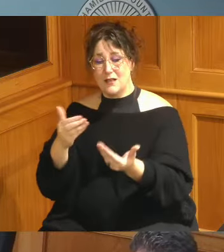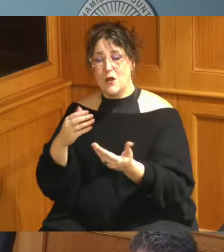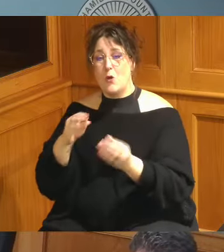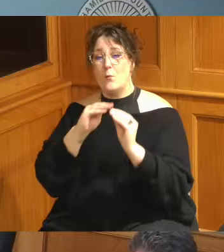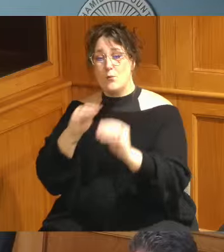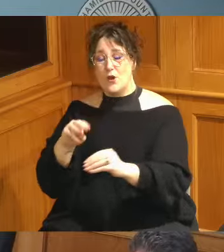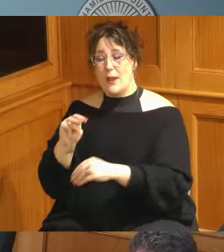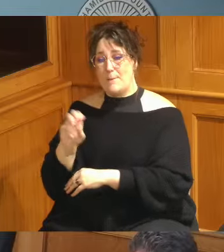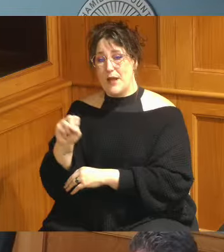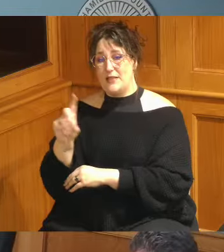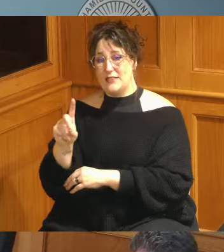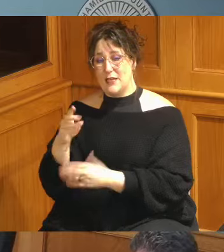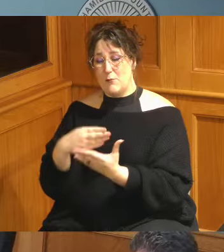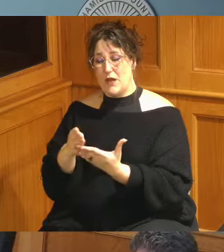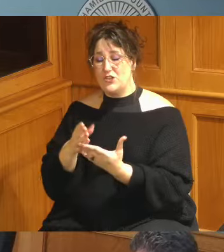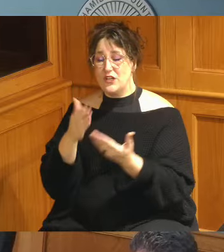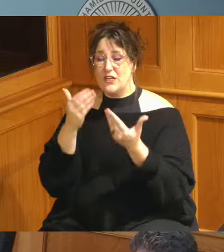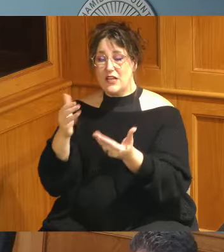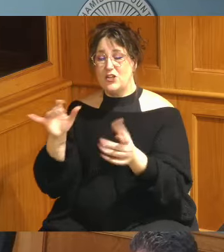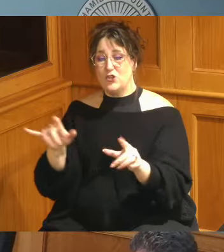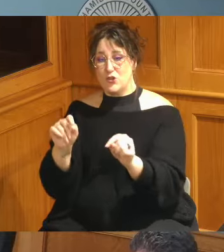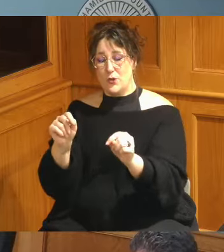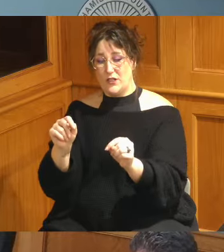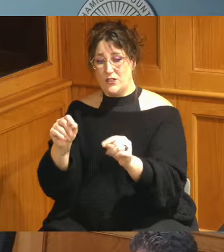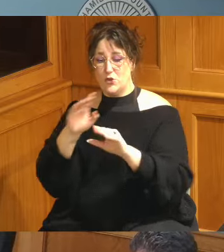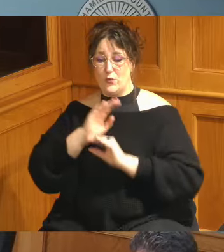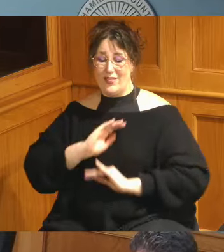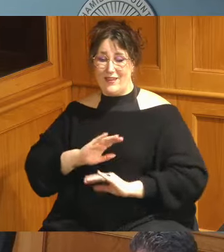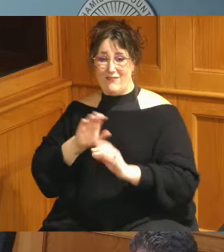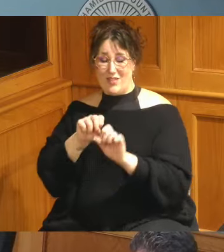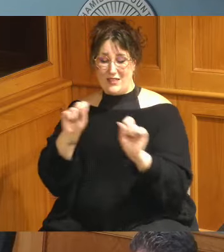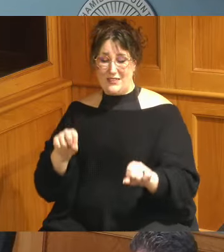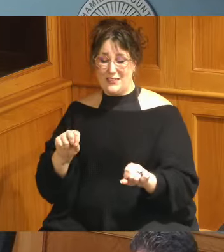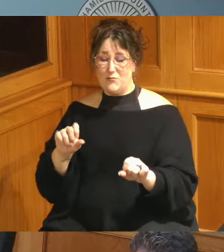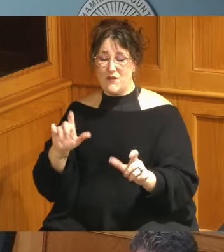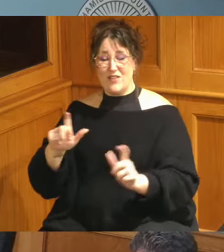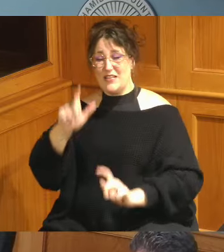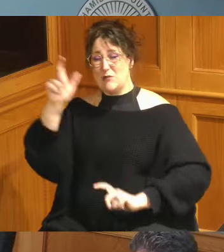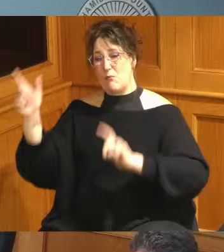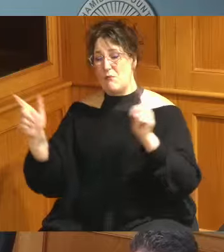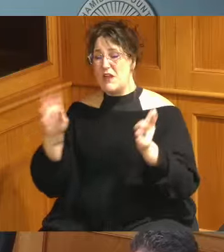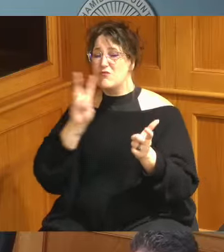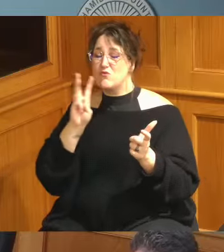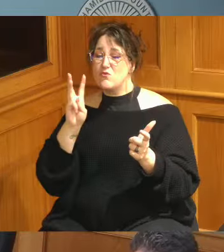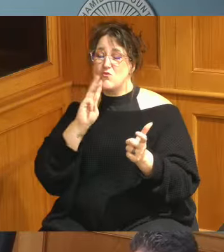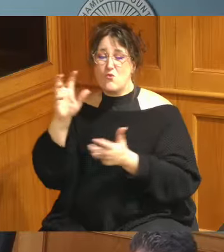today and move forward to relieve our system of these huge storm water impacts. Thank you very